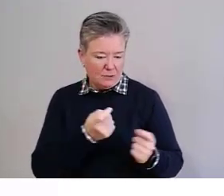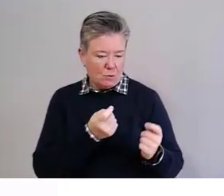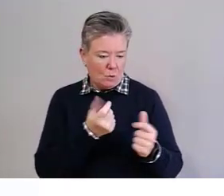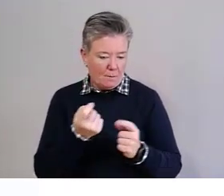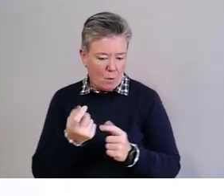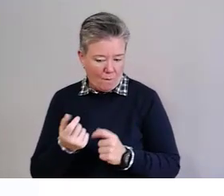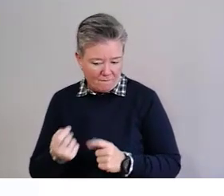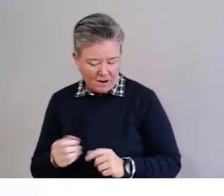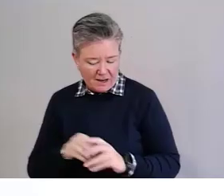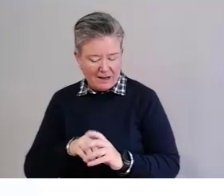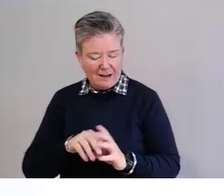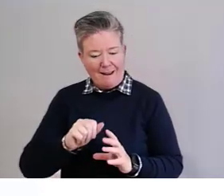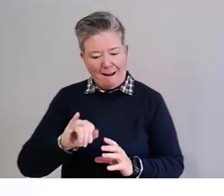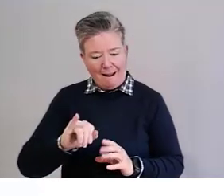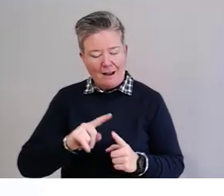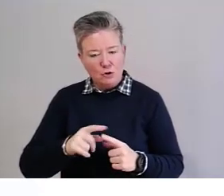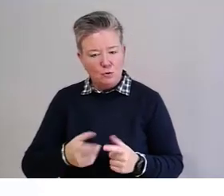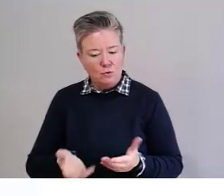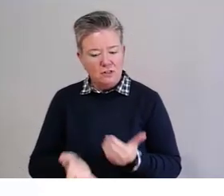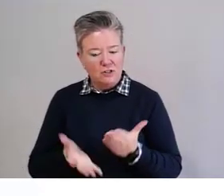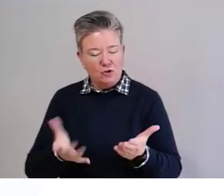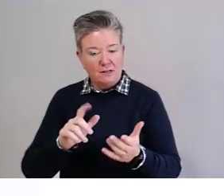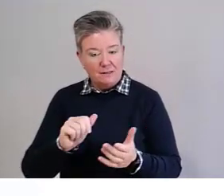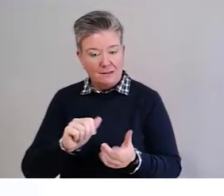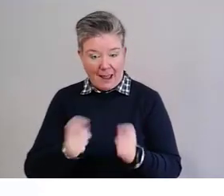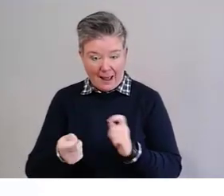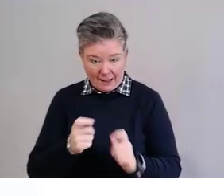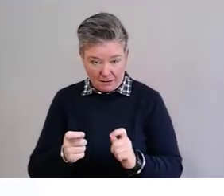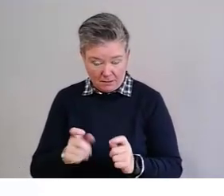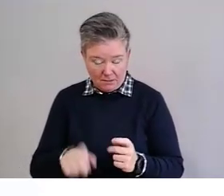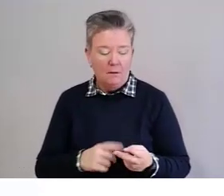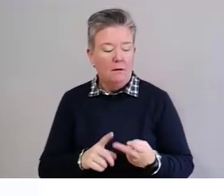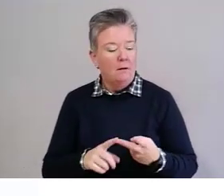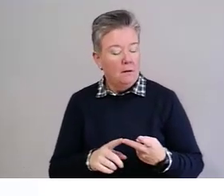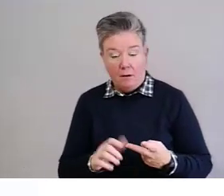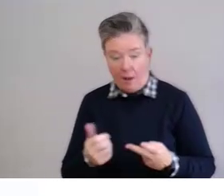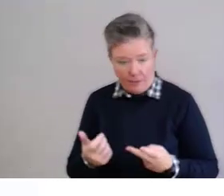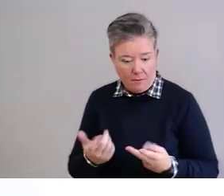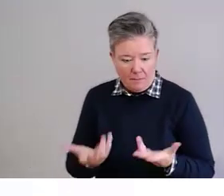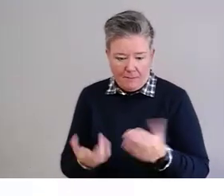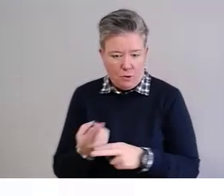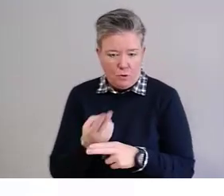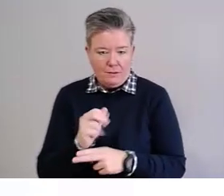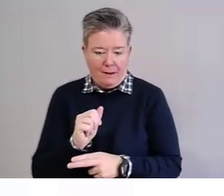into AI to suggest edits, to using AI to put something